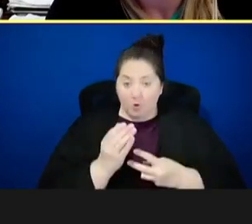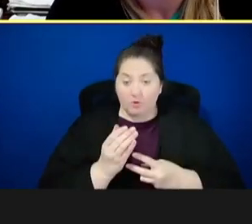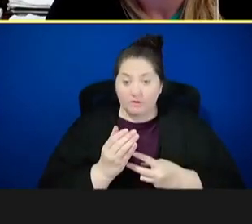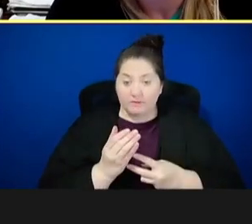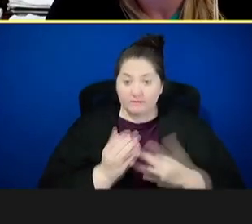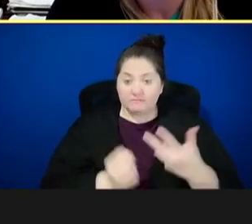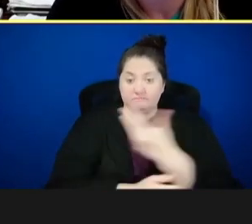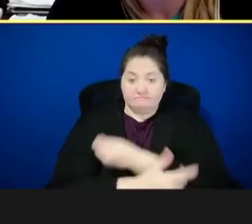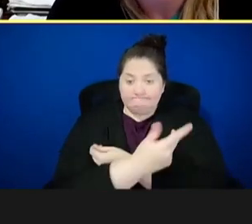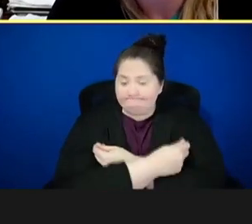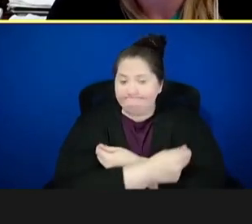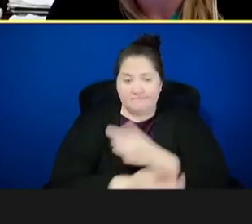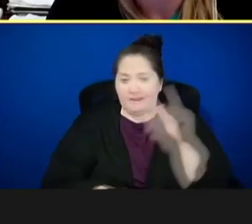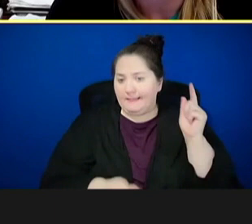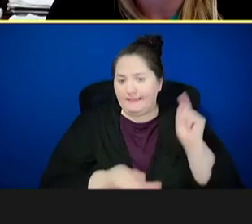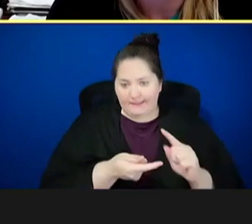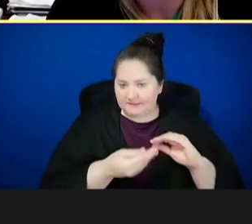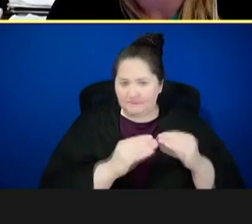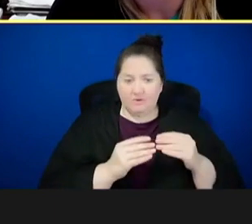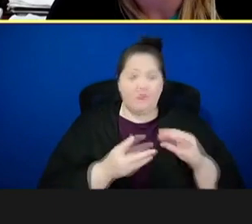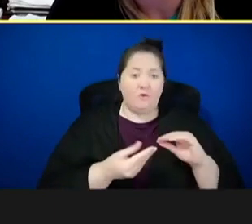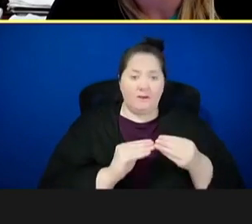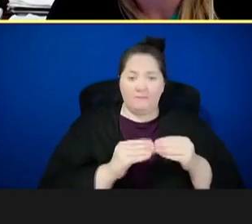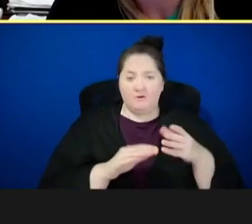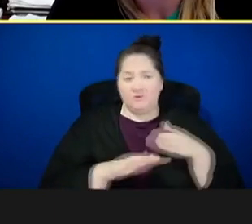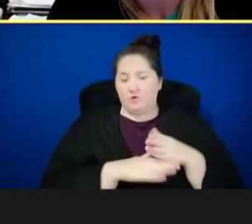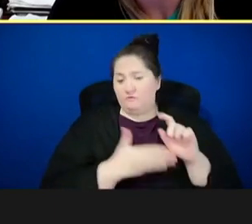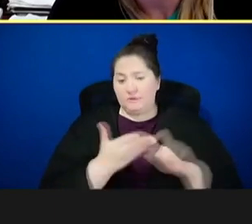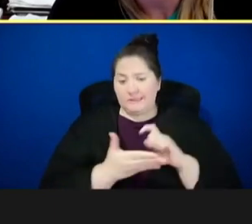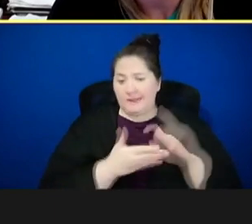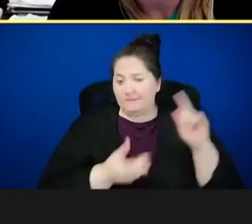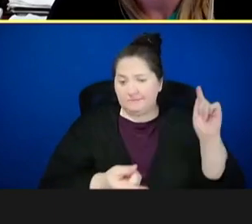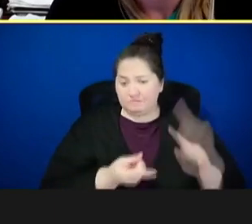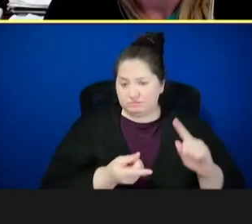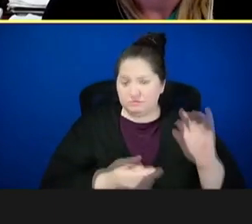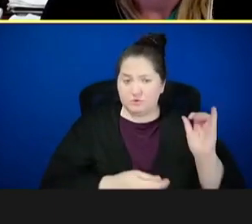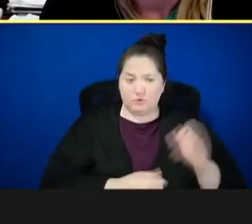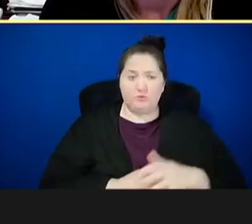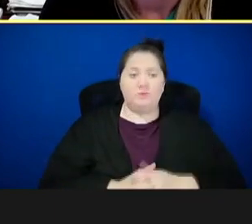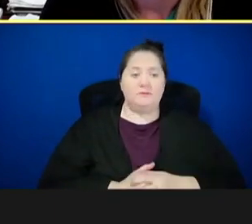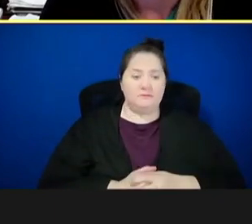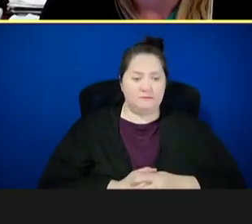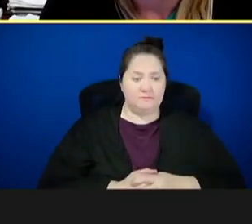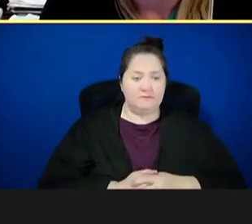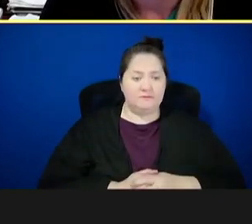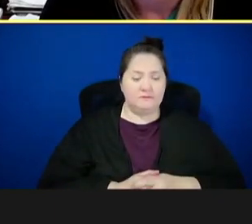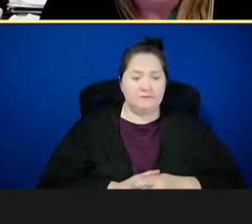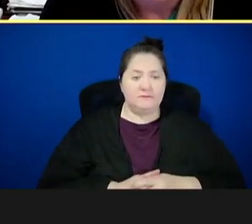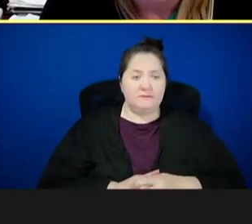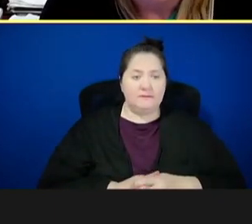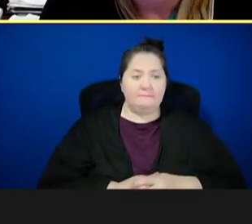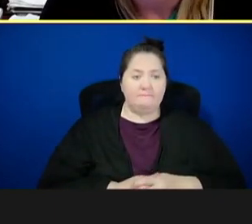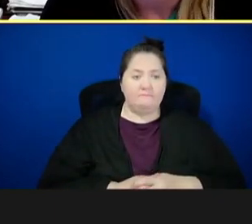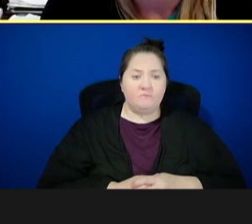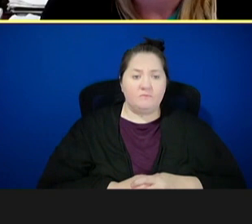and those numbers are down over time as well. This data also demonstrated racial disparities